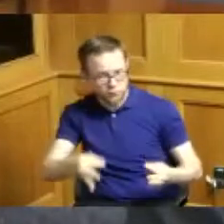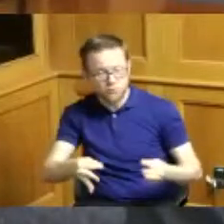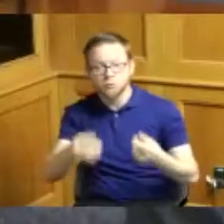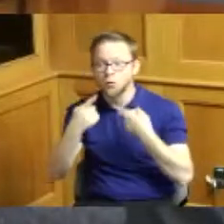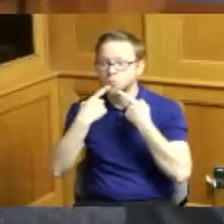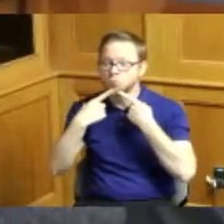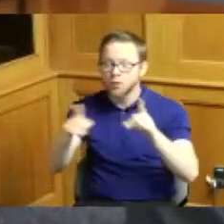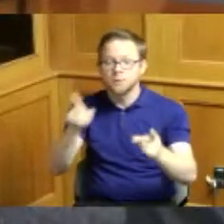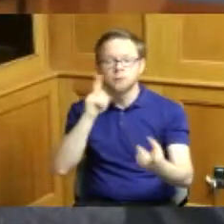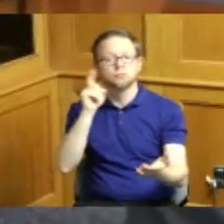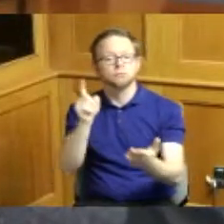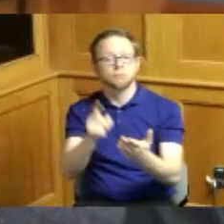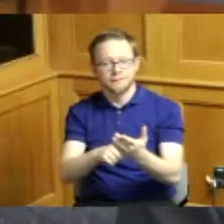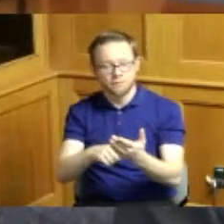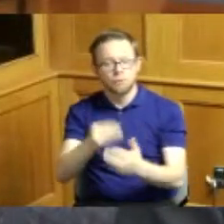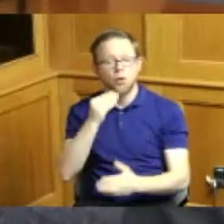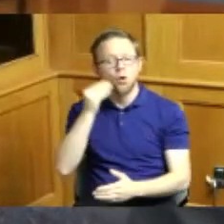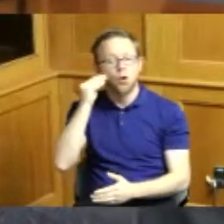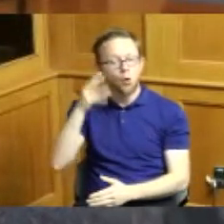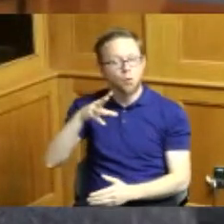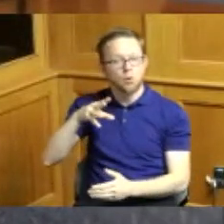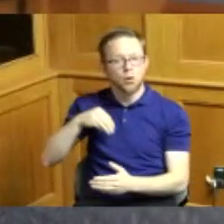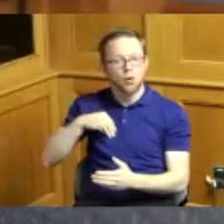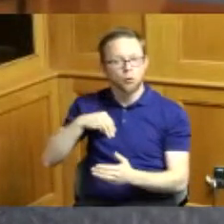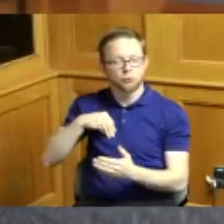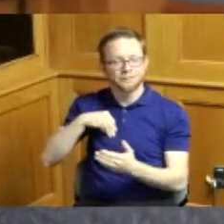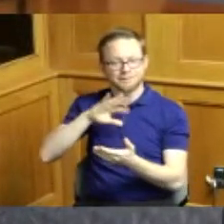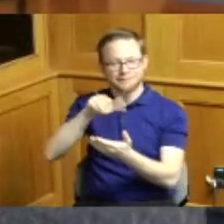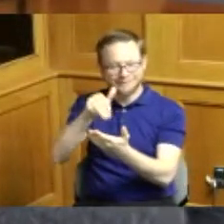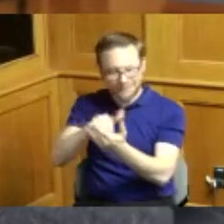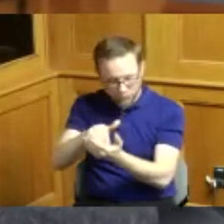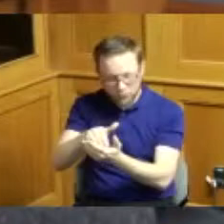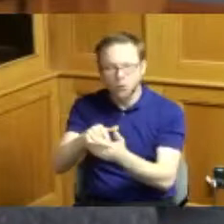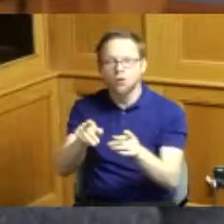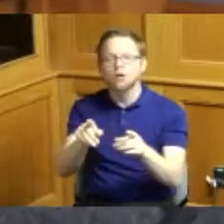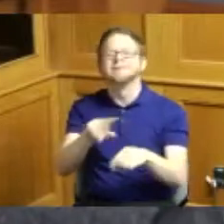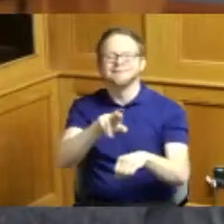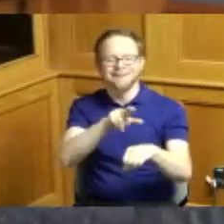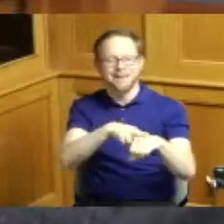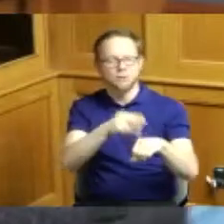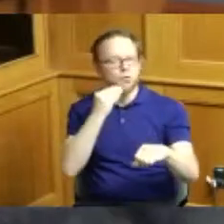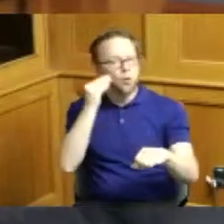and recognition of homeownership center in the National Homeownership Month whereas homeowners